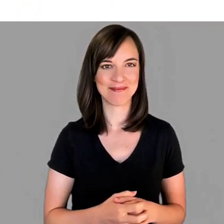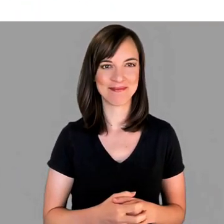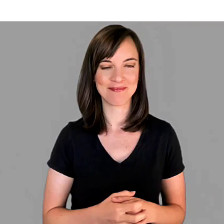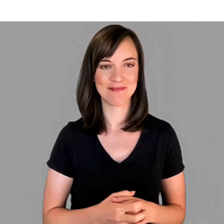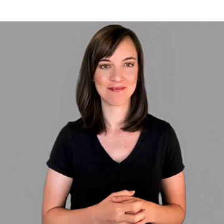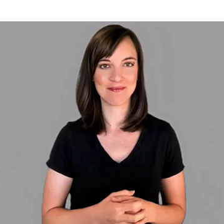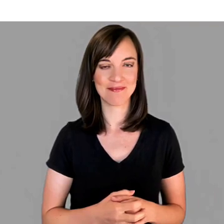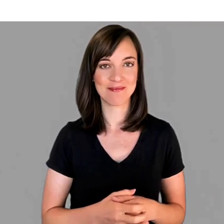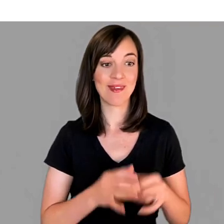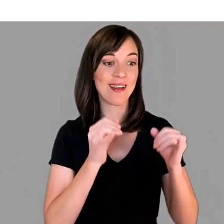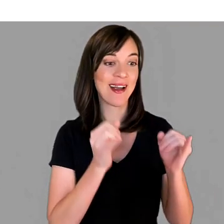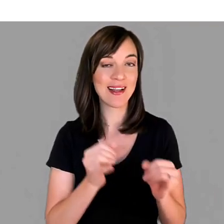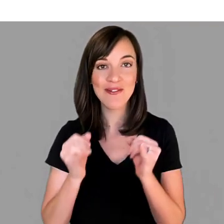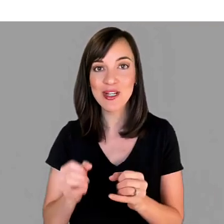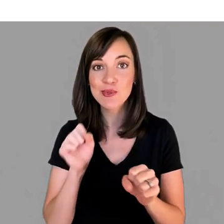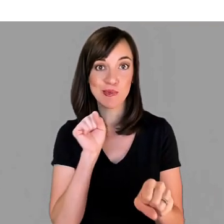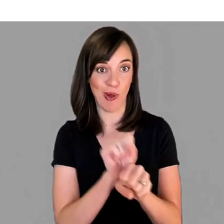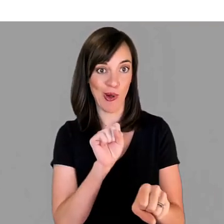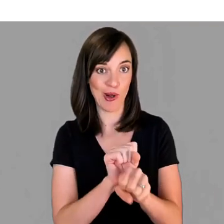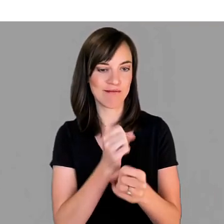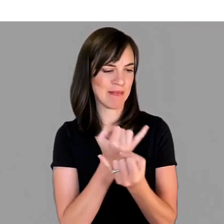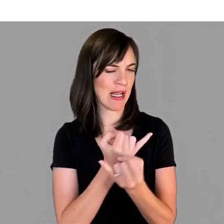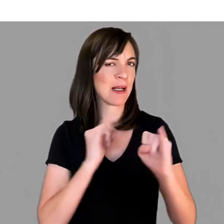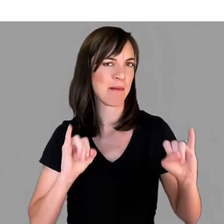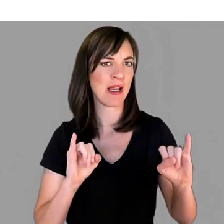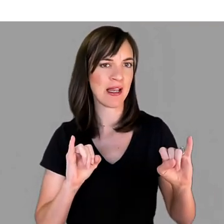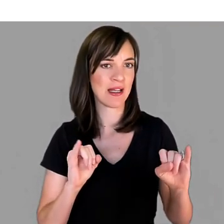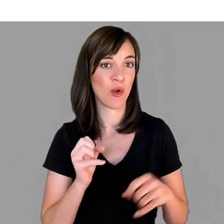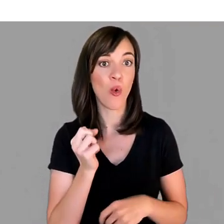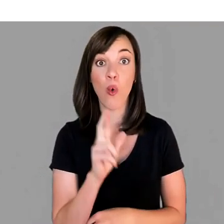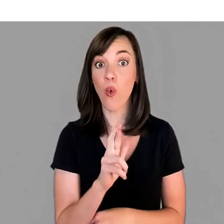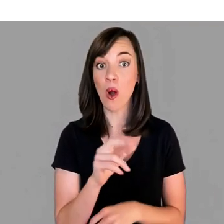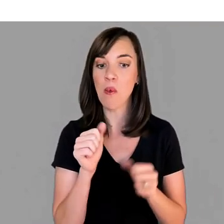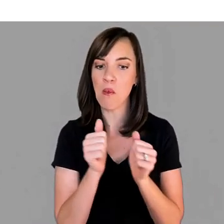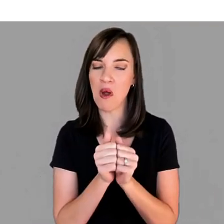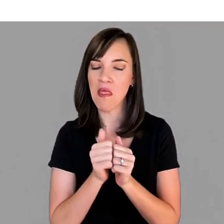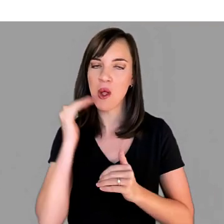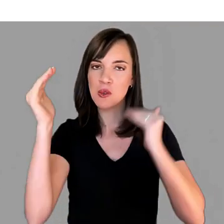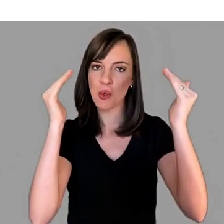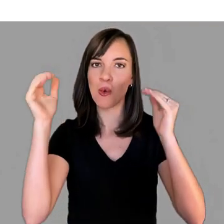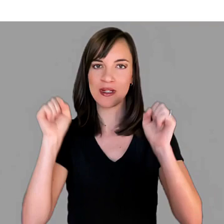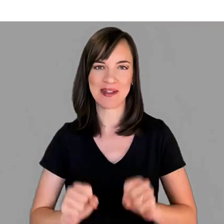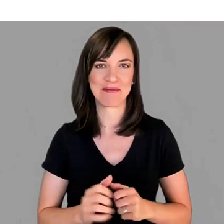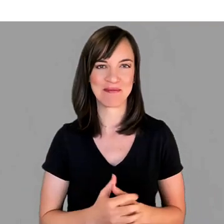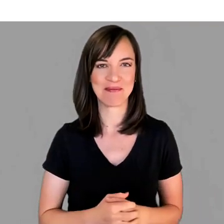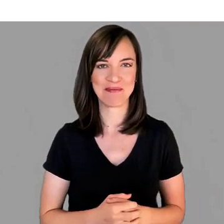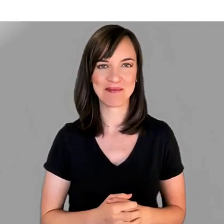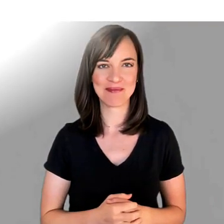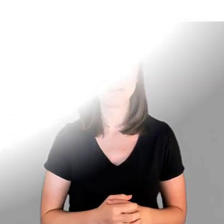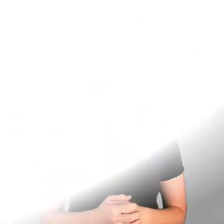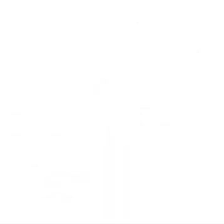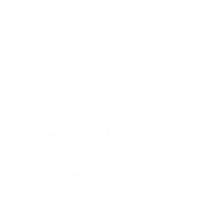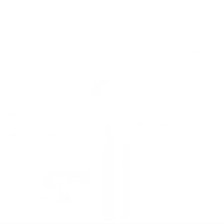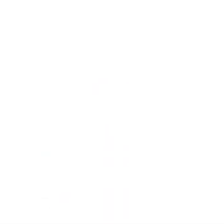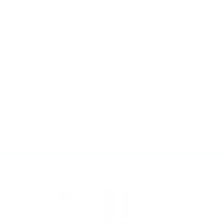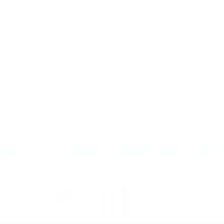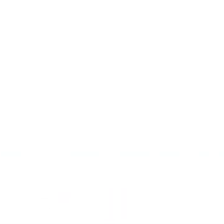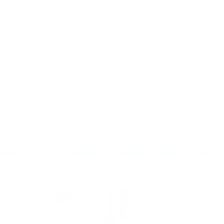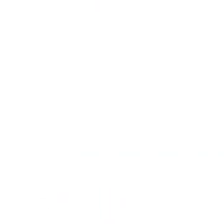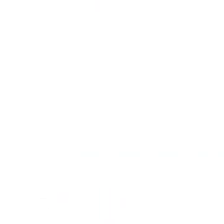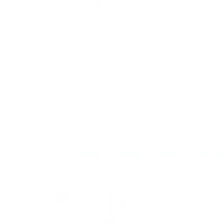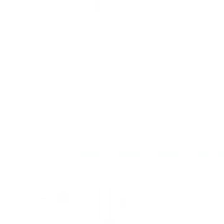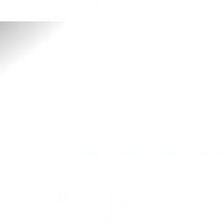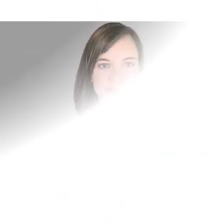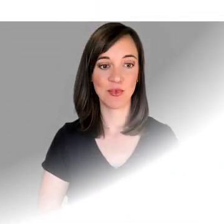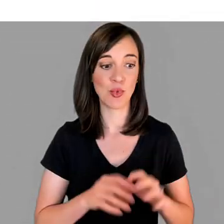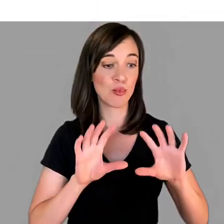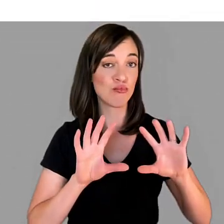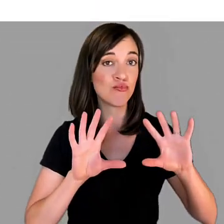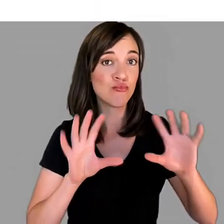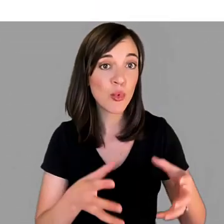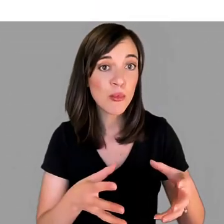and individual study with or without an adult.